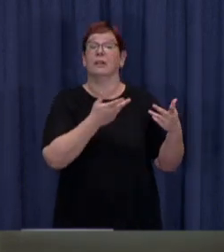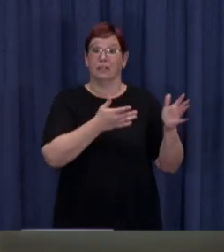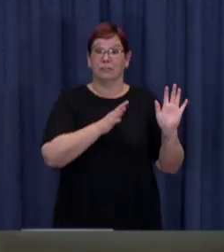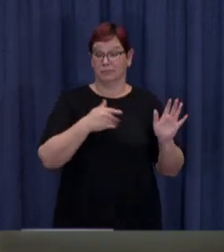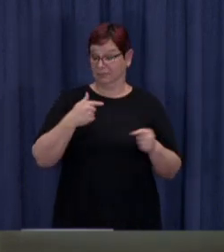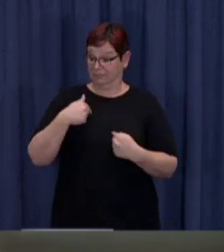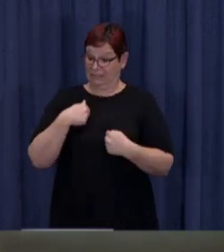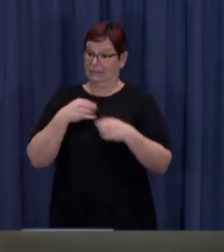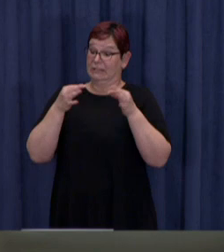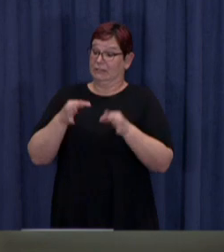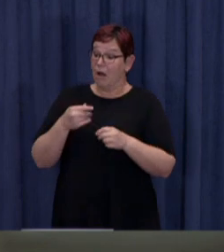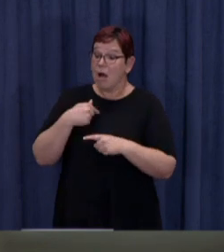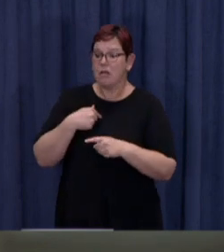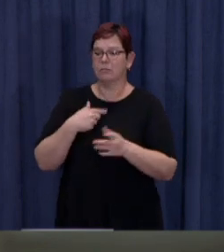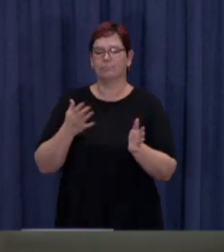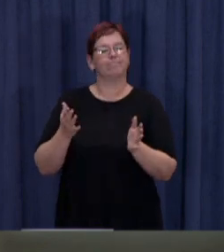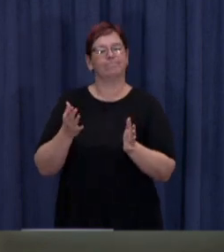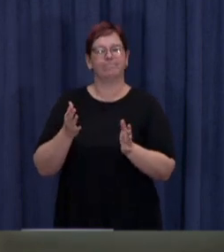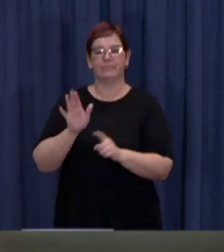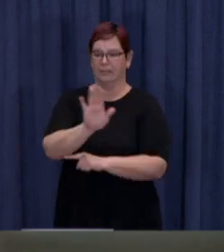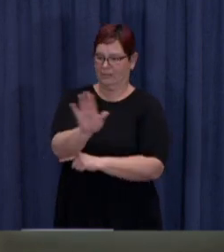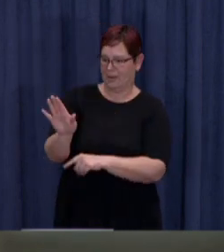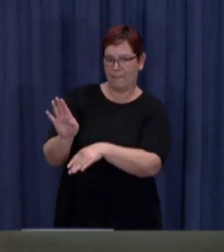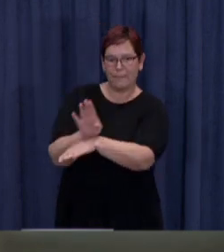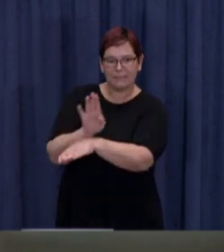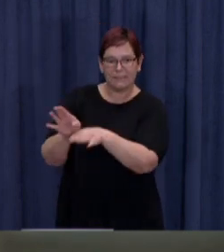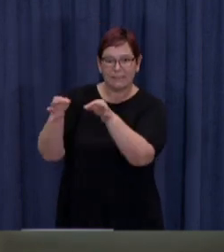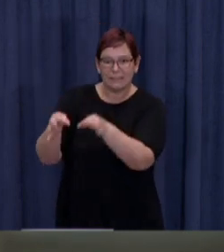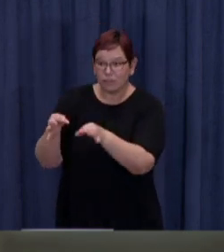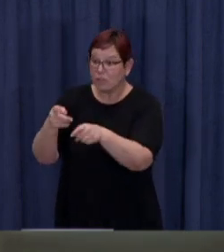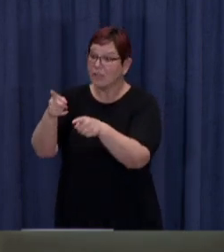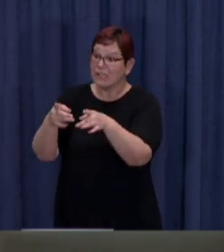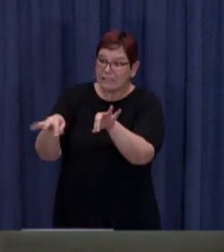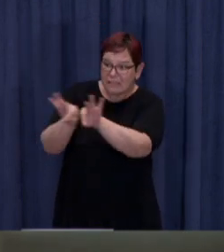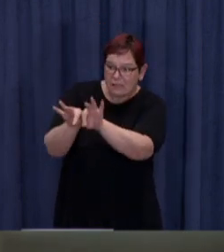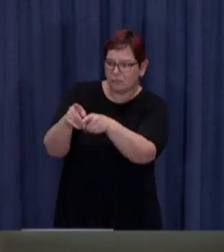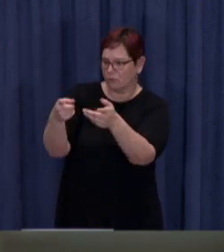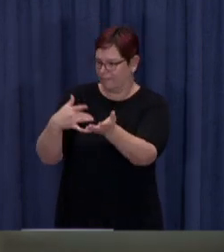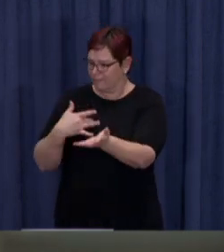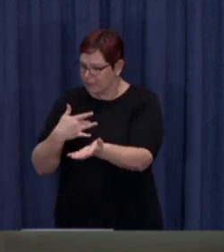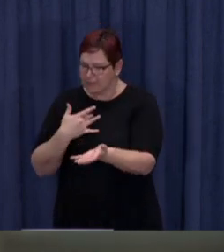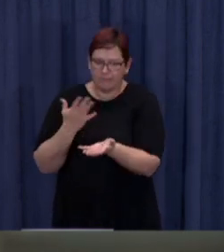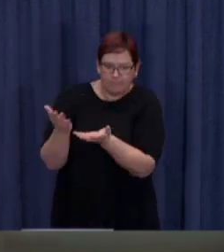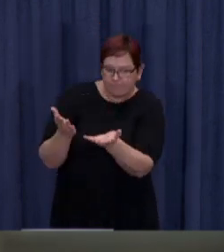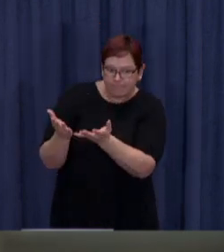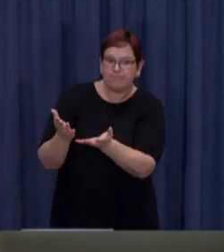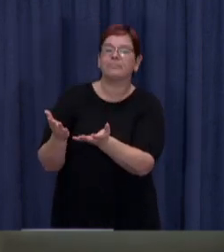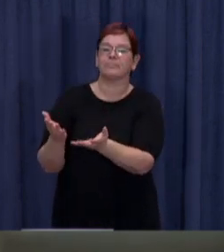and for people they decide they're gonna follow the rules they're going to socially distance themselves from others